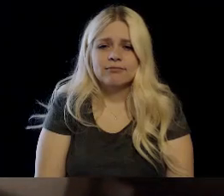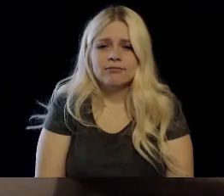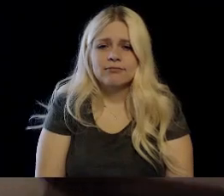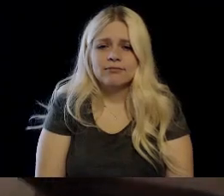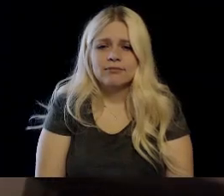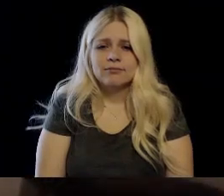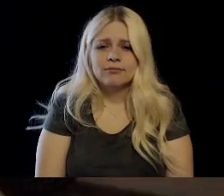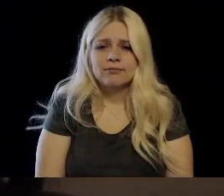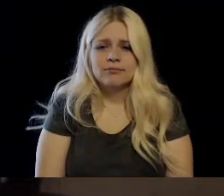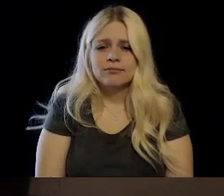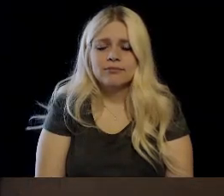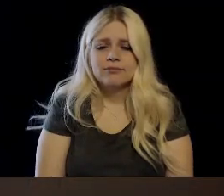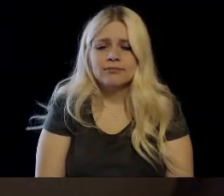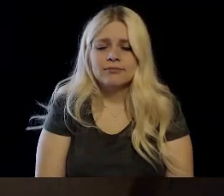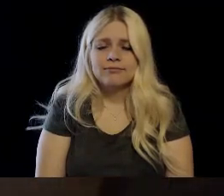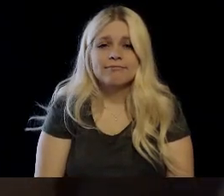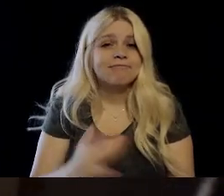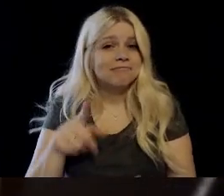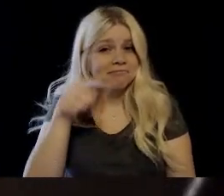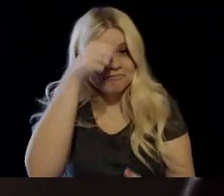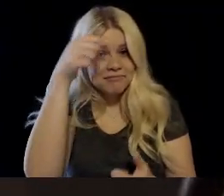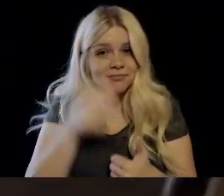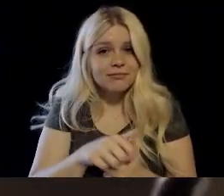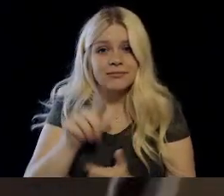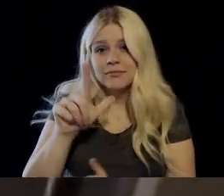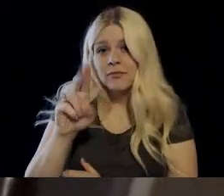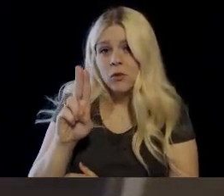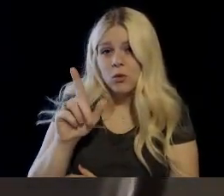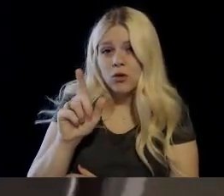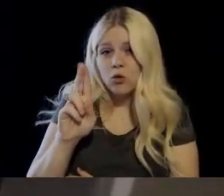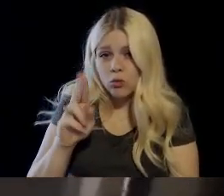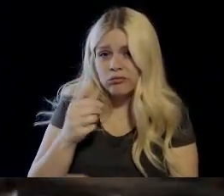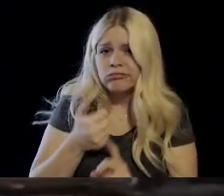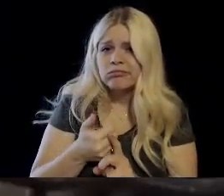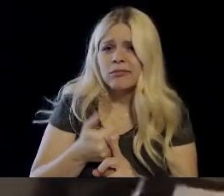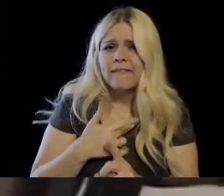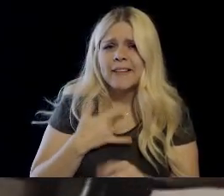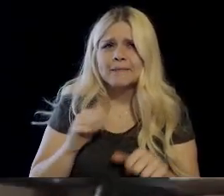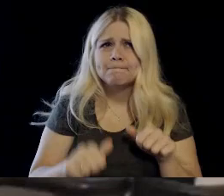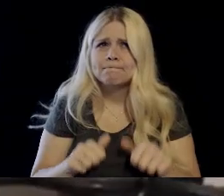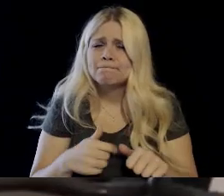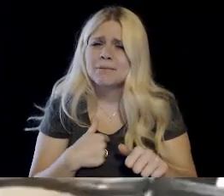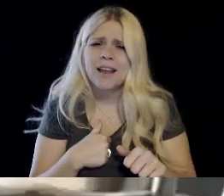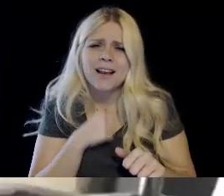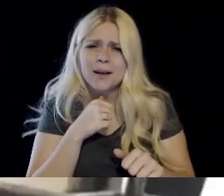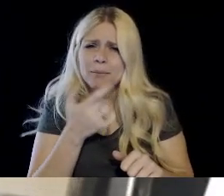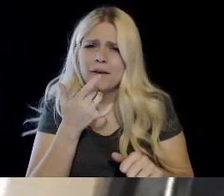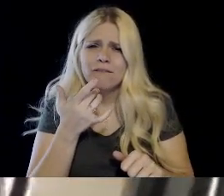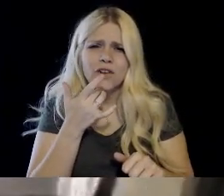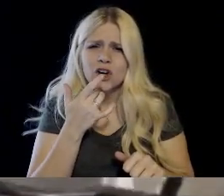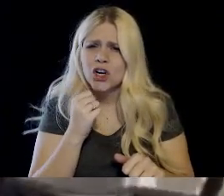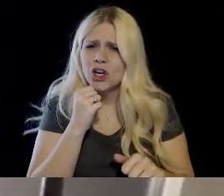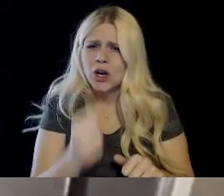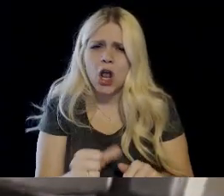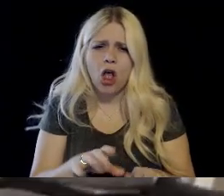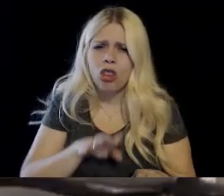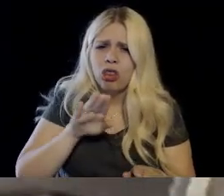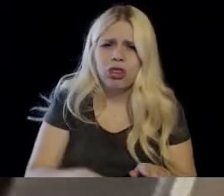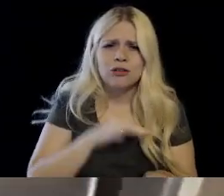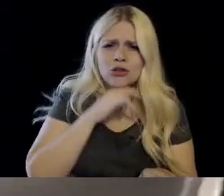Erica: And if you remember LouLou's the one that kinda doesn;t like to get her feet wet. So if there's one that's, "eh" it might be LouLou.